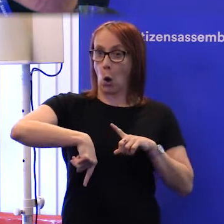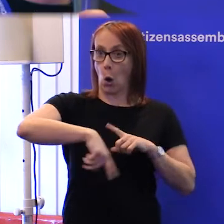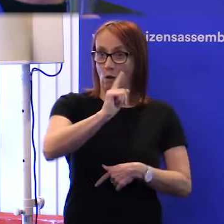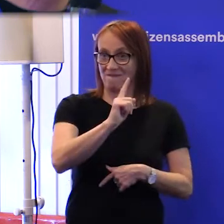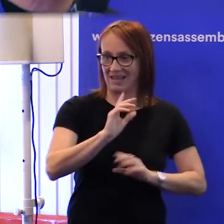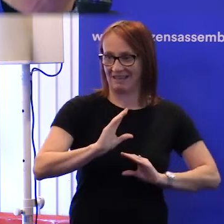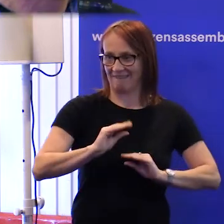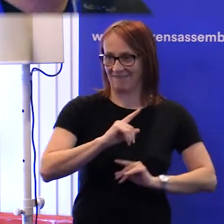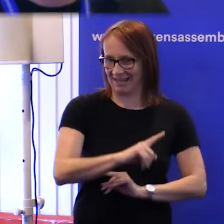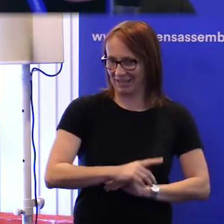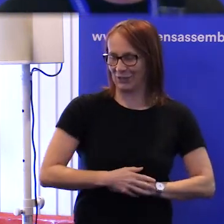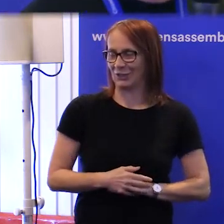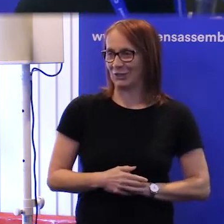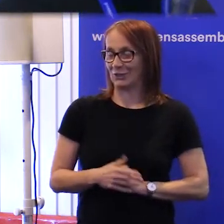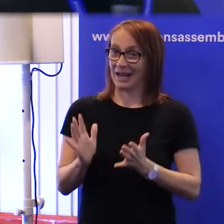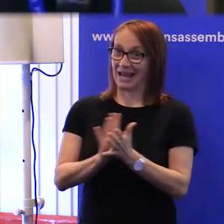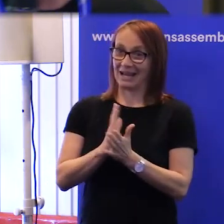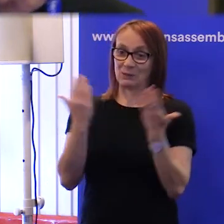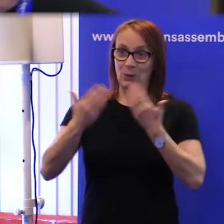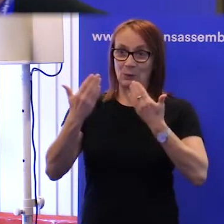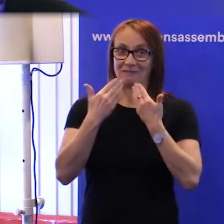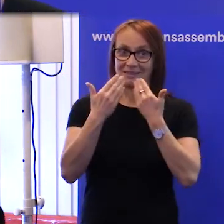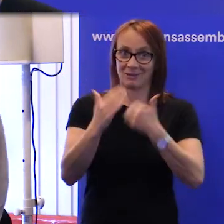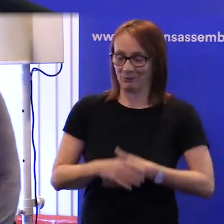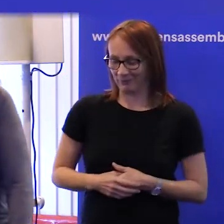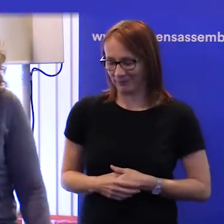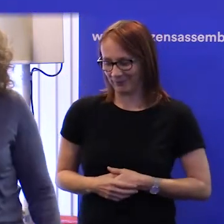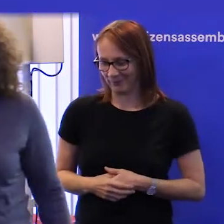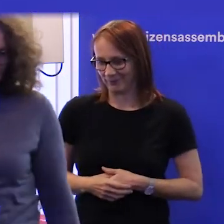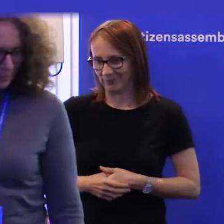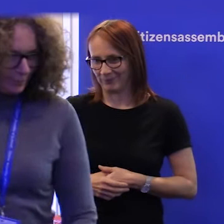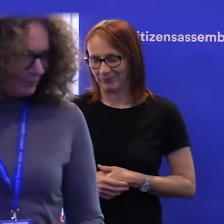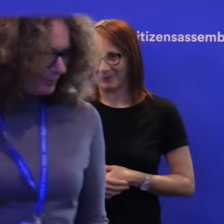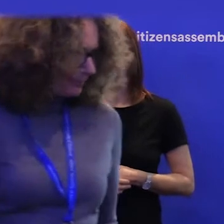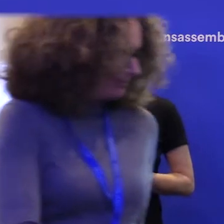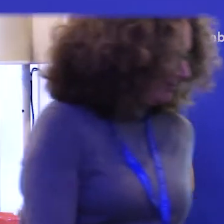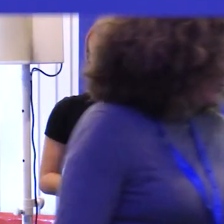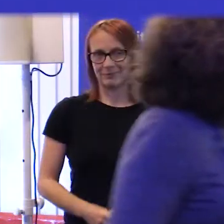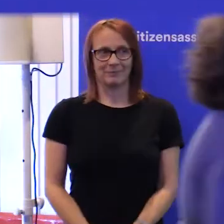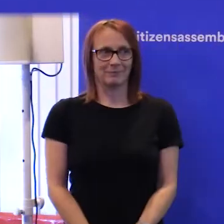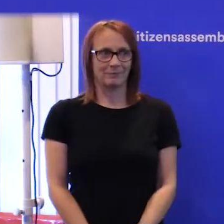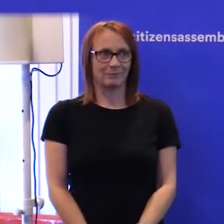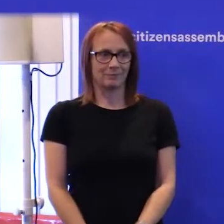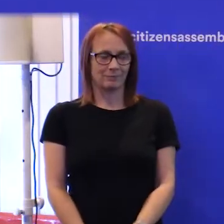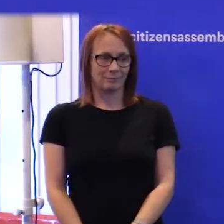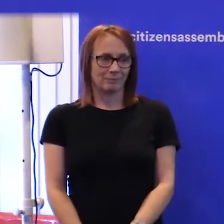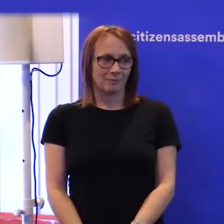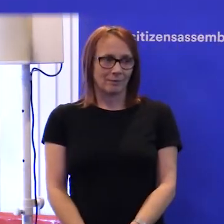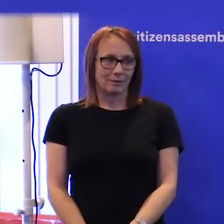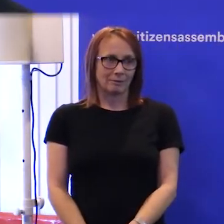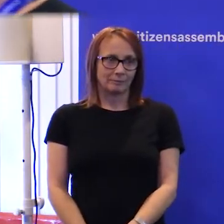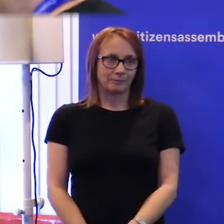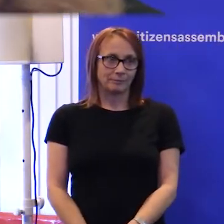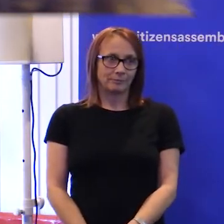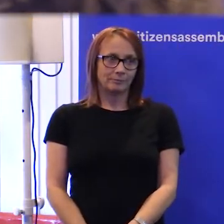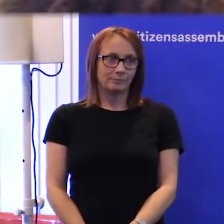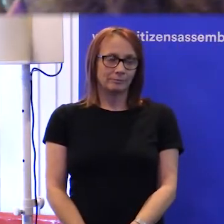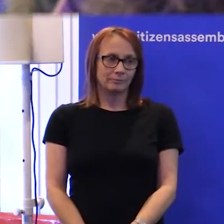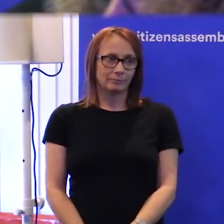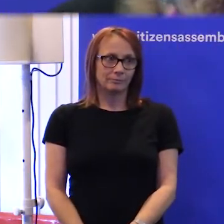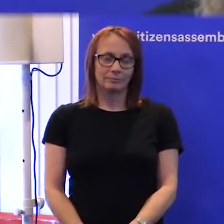and John enjoy the rest of your evening thank you very much em Thank You Phil